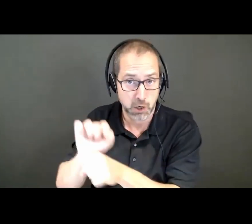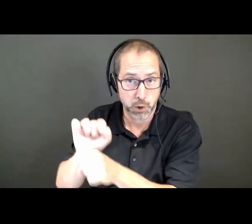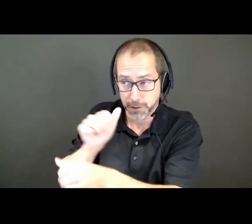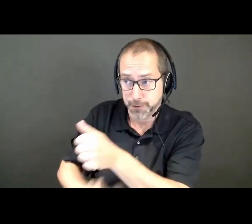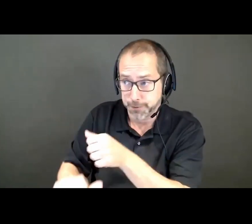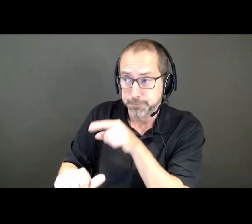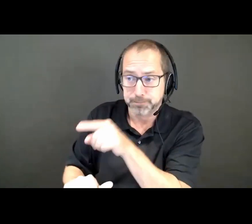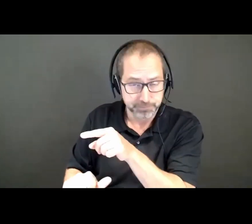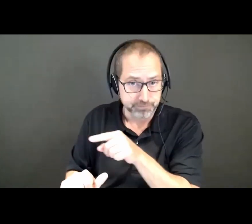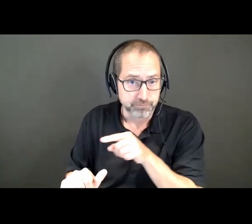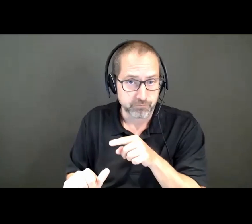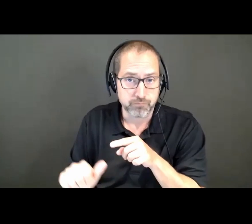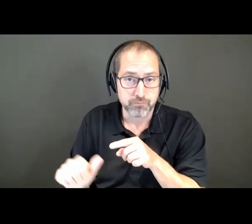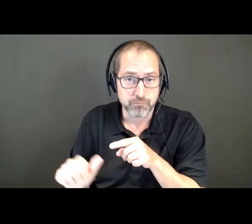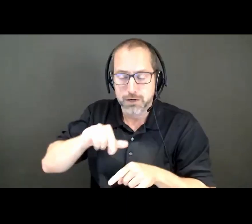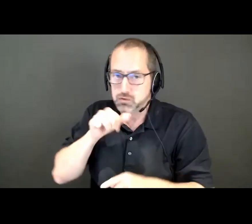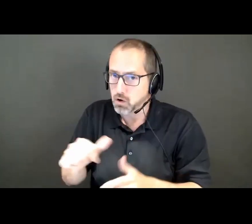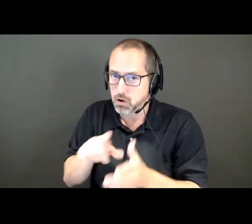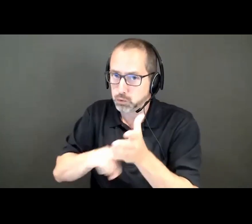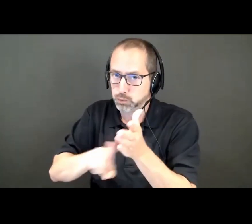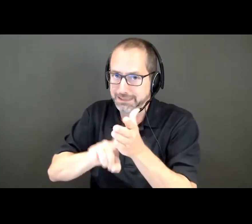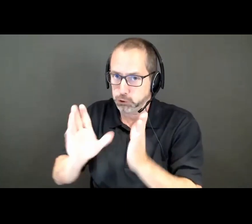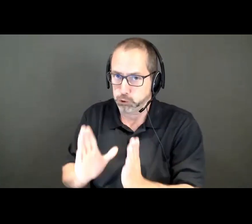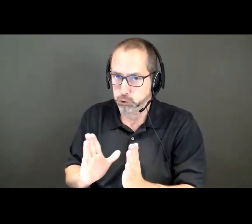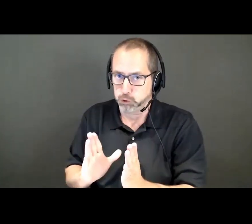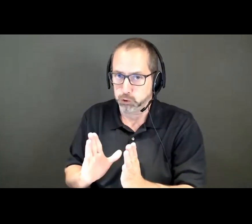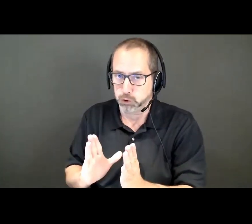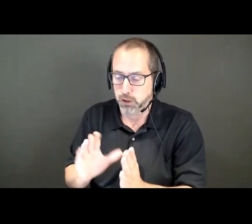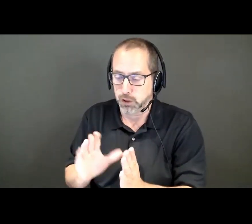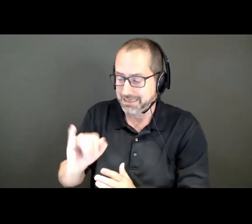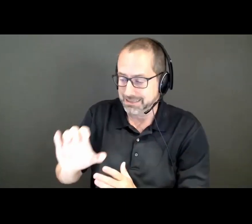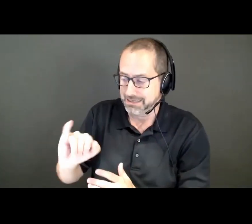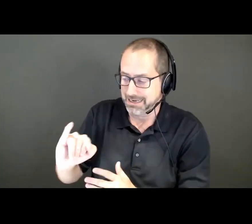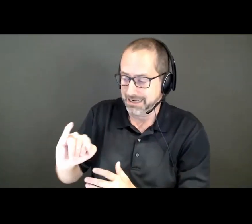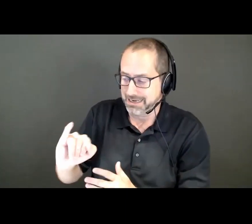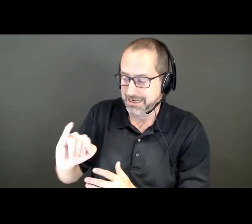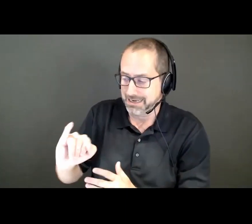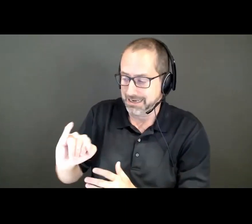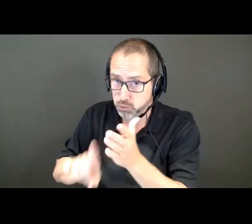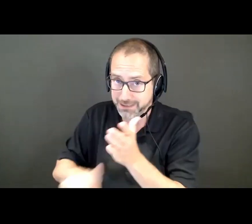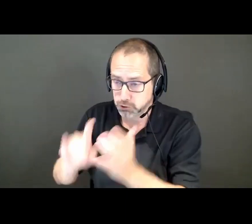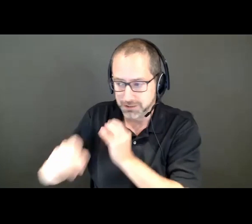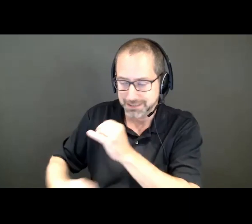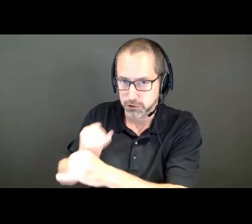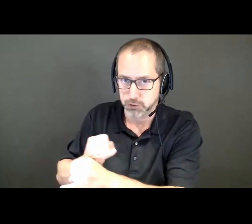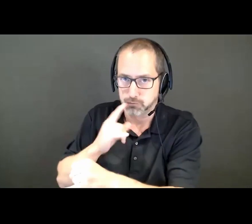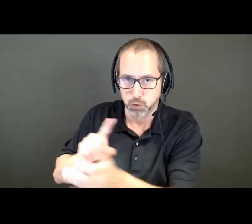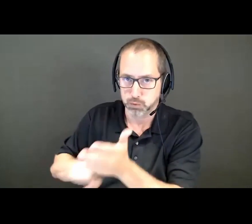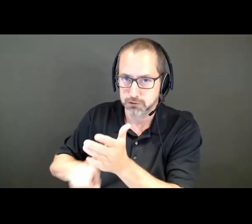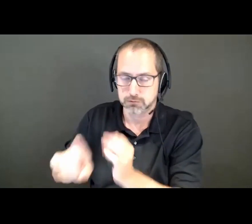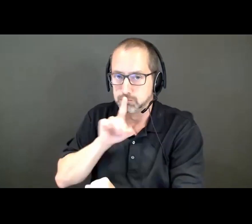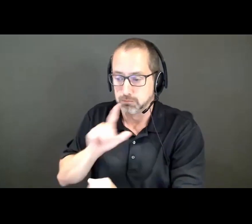we are not a researcher. We are not – ICRC is not a research institution. We are there to support